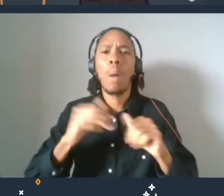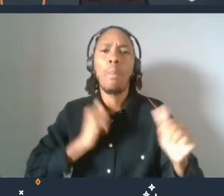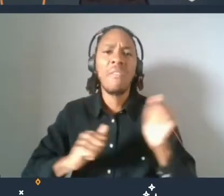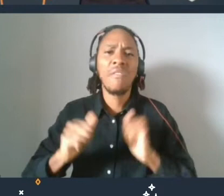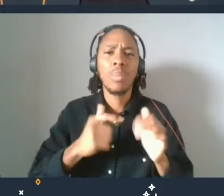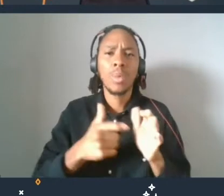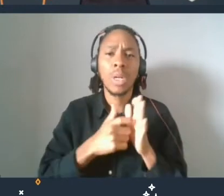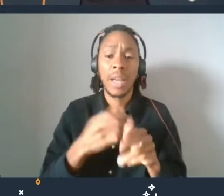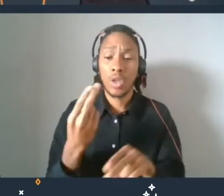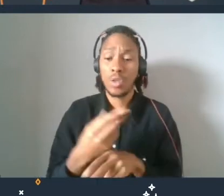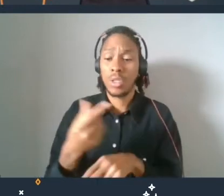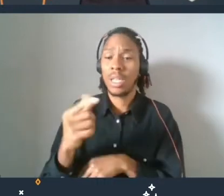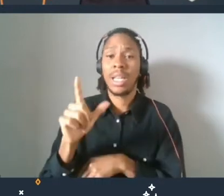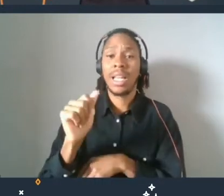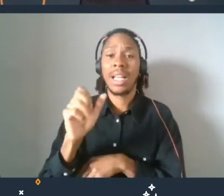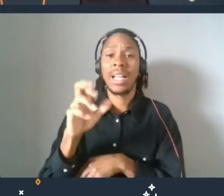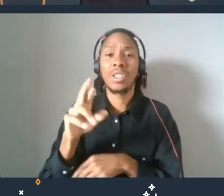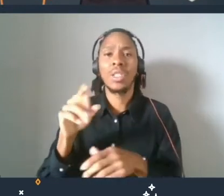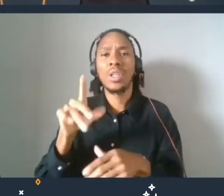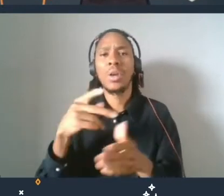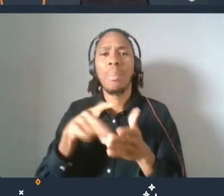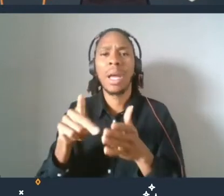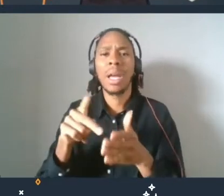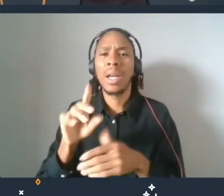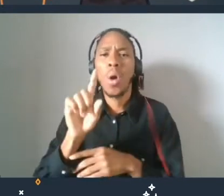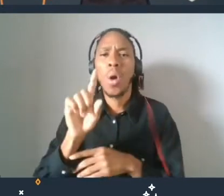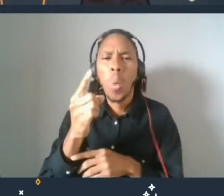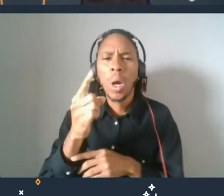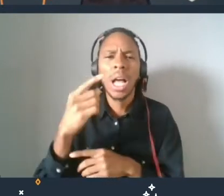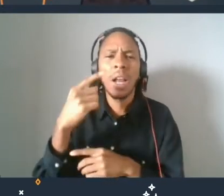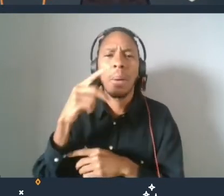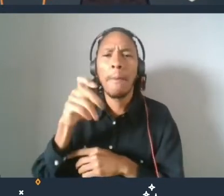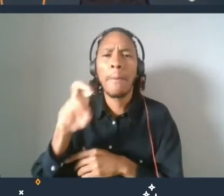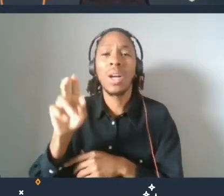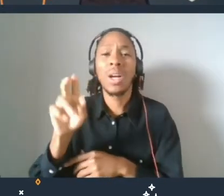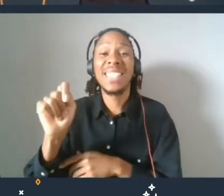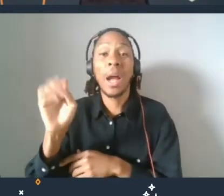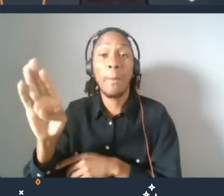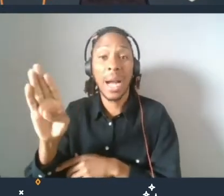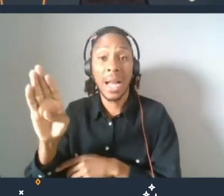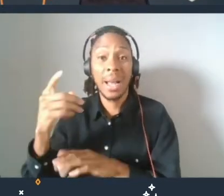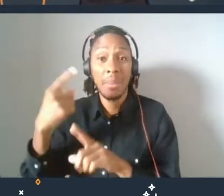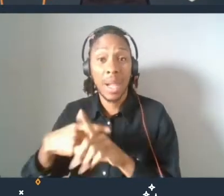you now pay as little as $1 per terabyte-month for storage with all Glacier storage having the resiliency